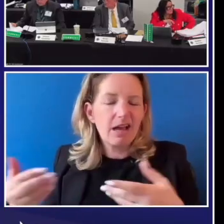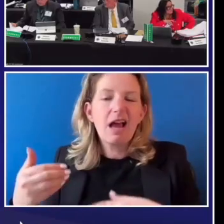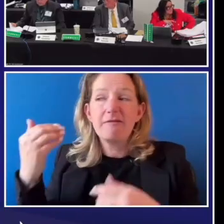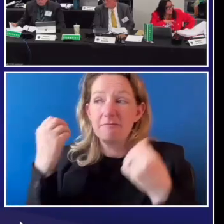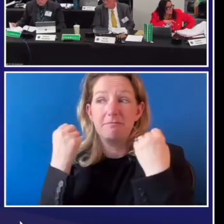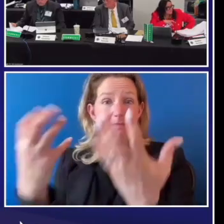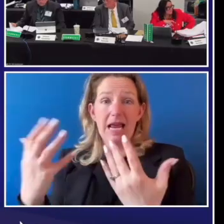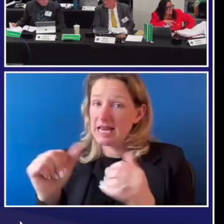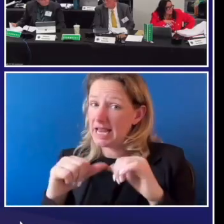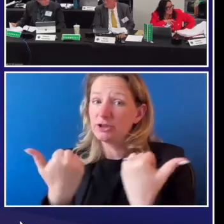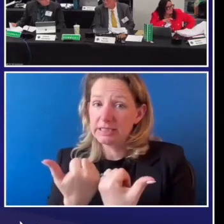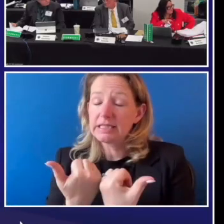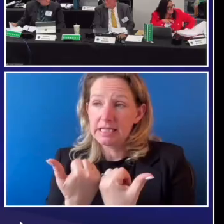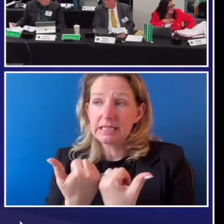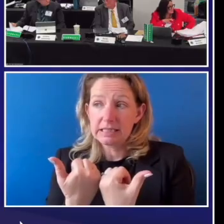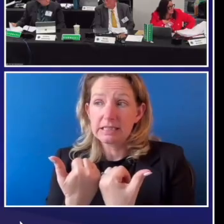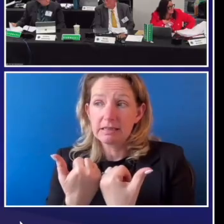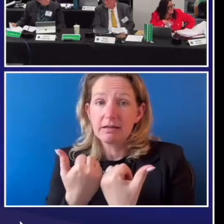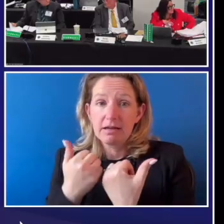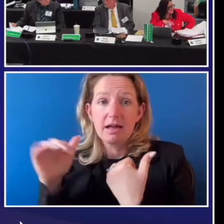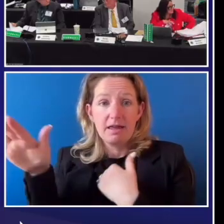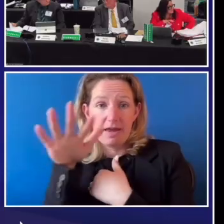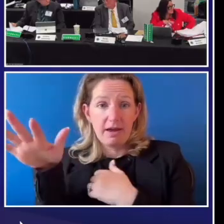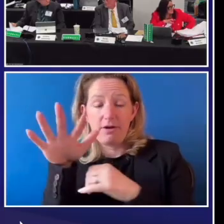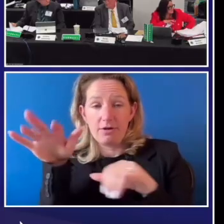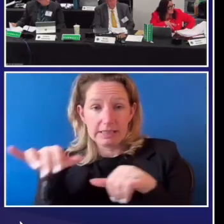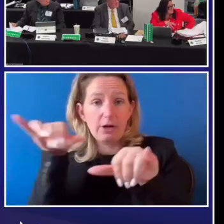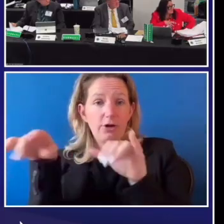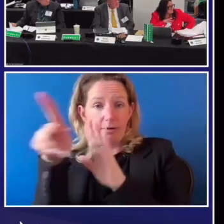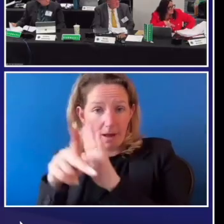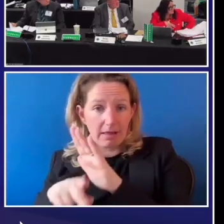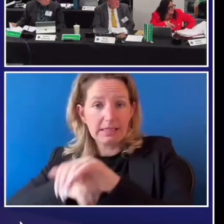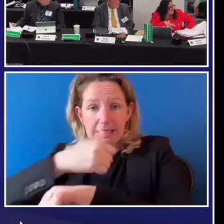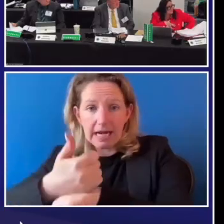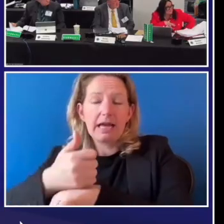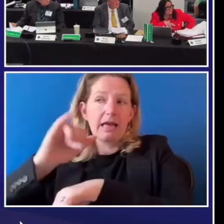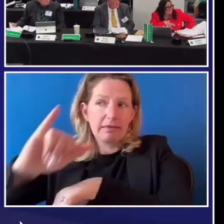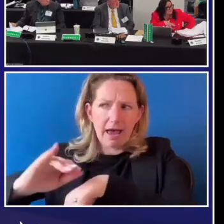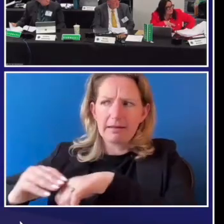Their standards, their policy setting is guided by regulation, guided by their own policies